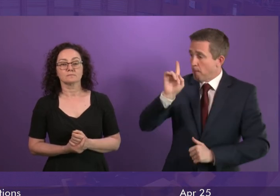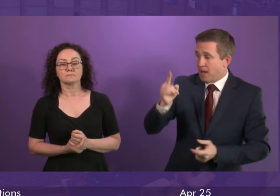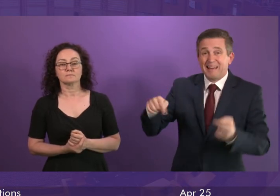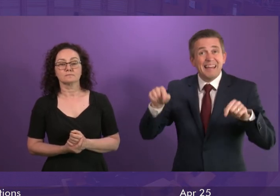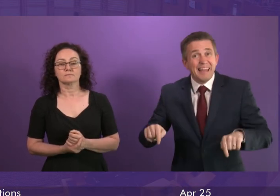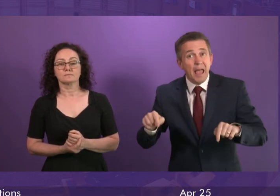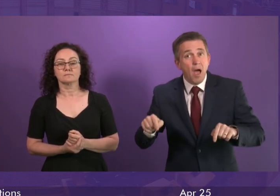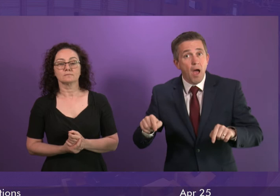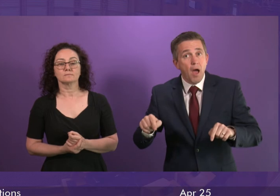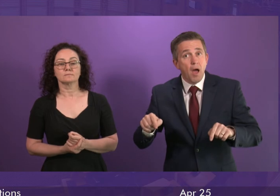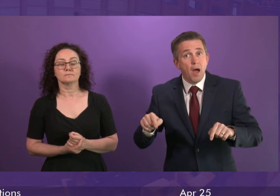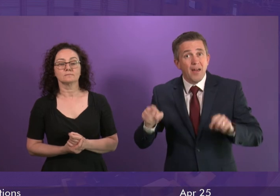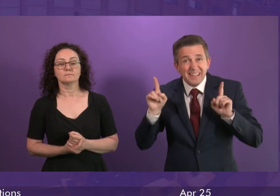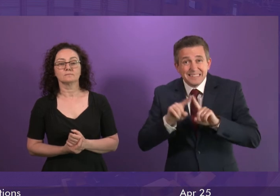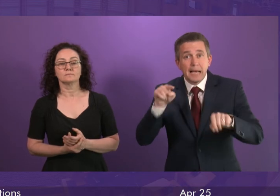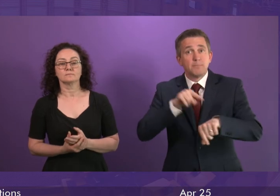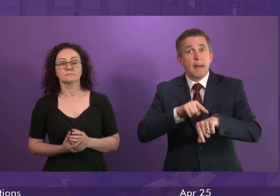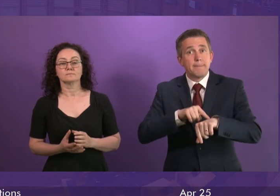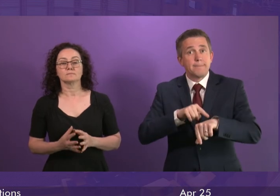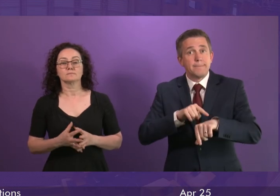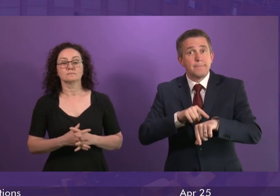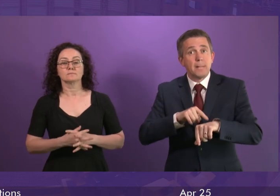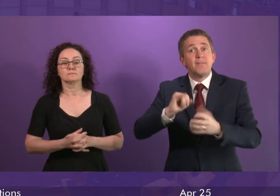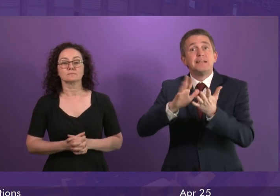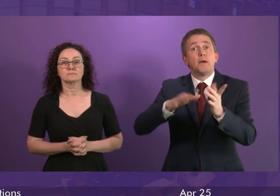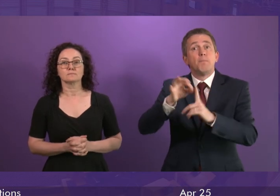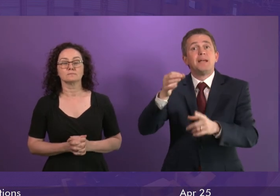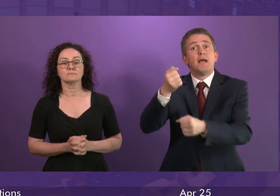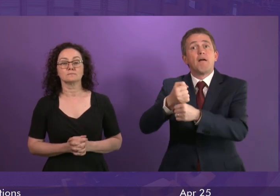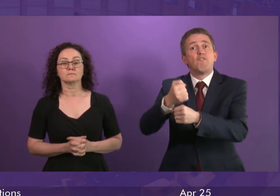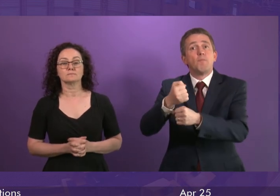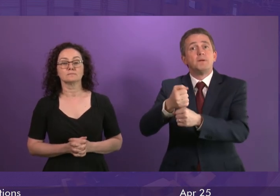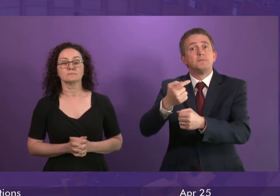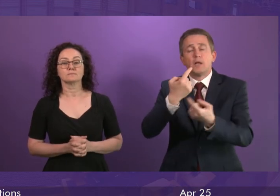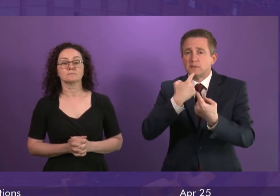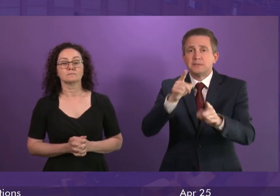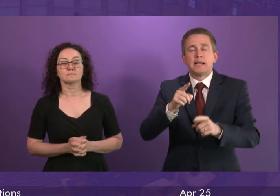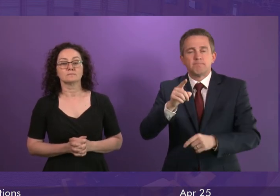at exactly the same moment, his Government was announcing that it was intent on cutting